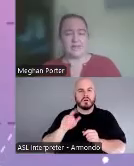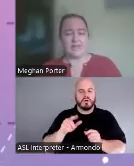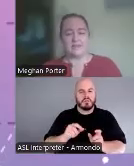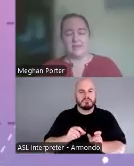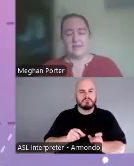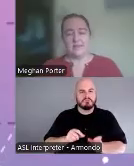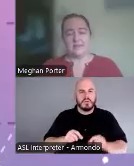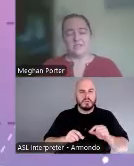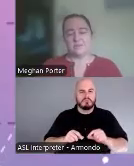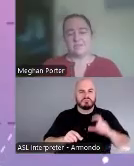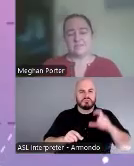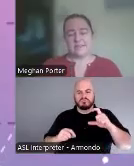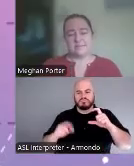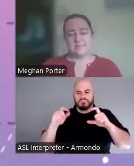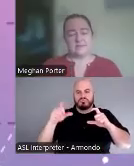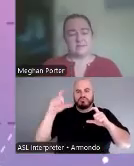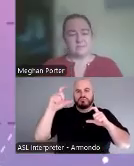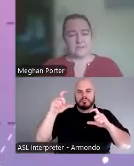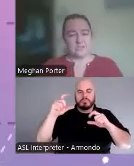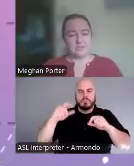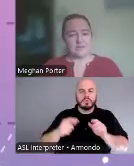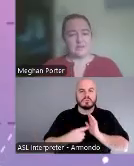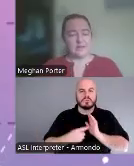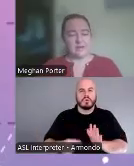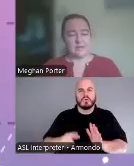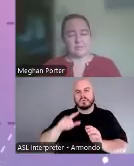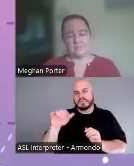And it shows the same information.